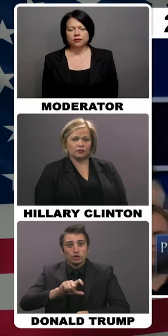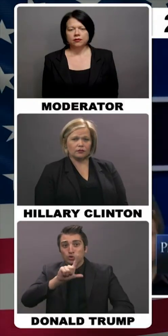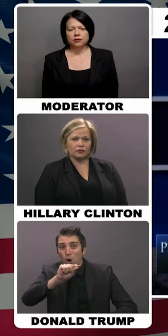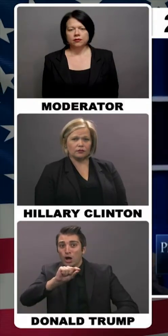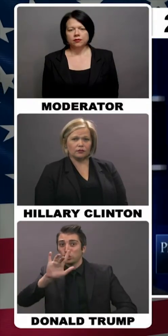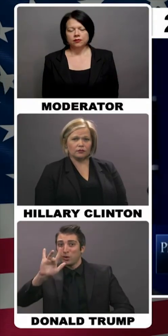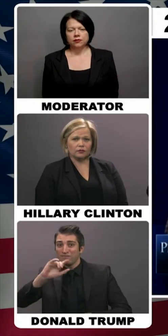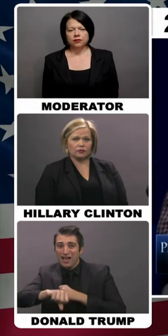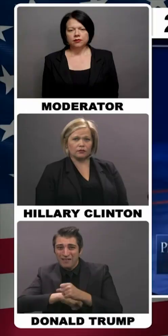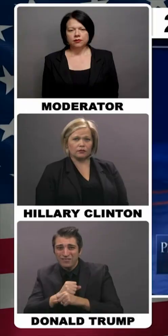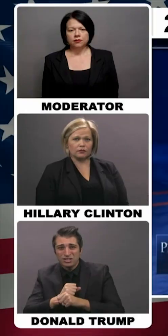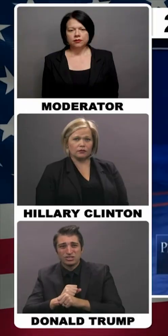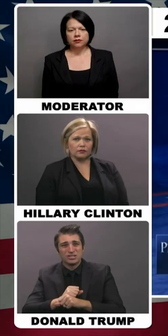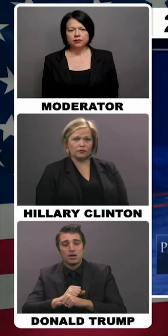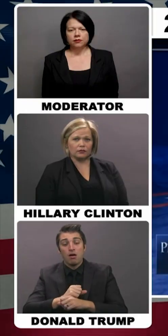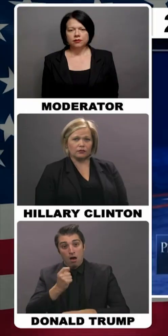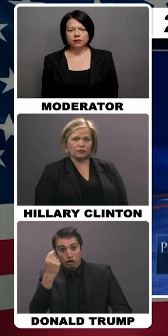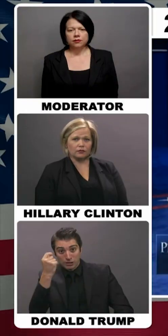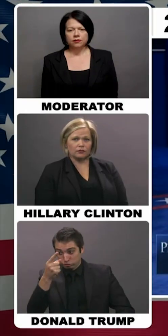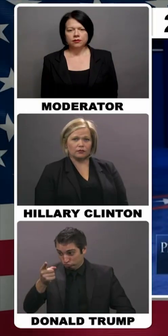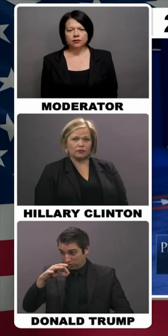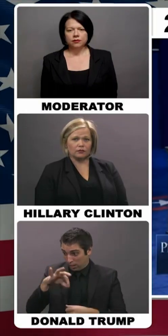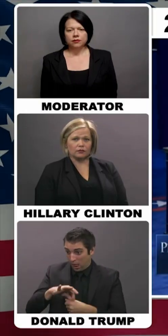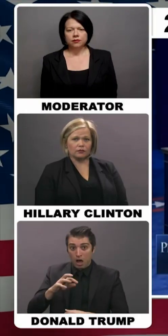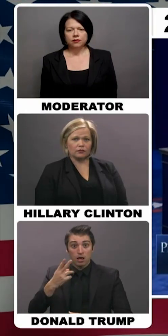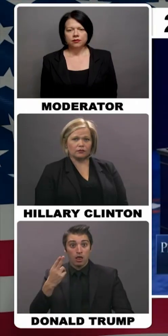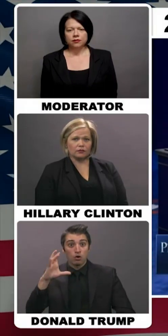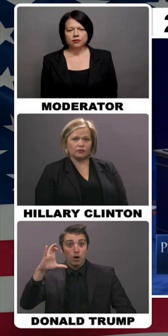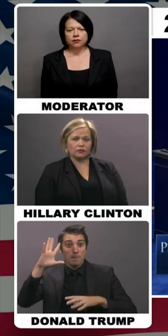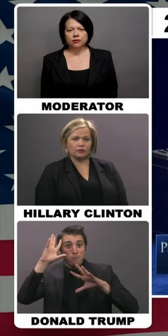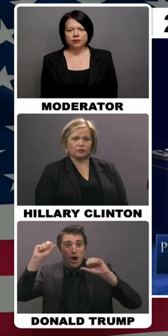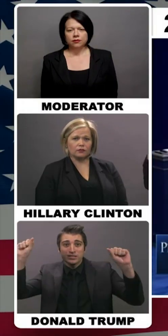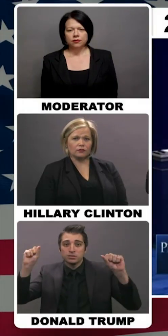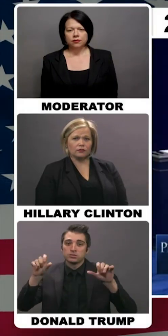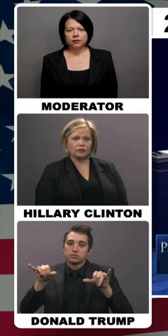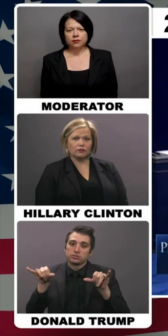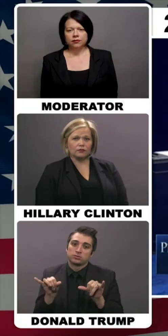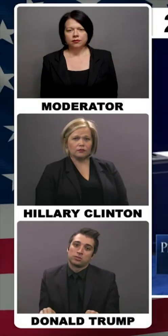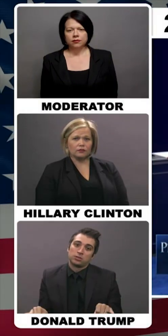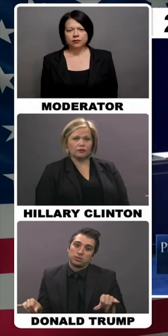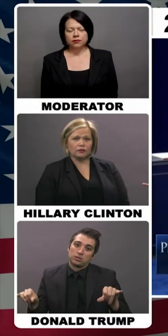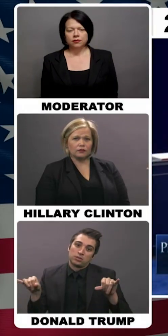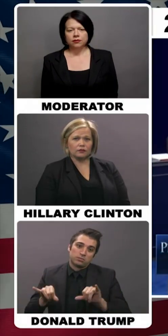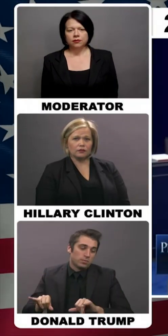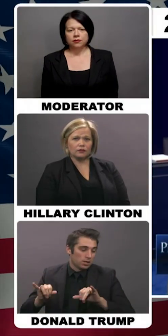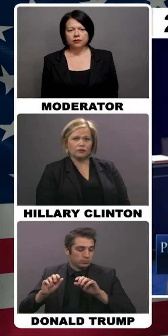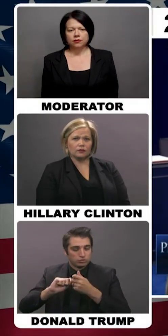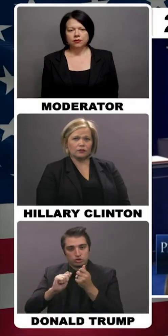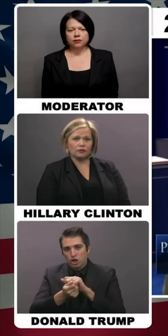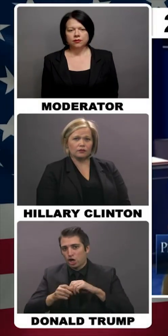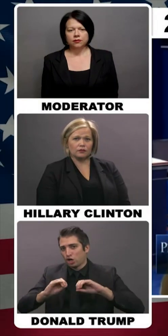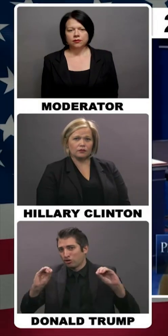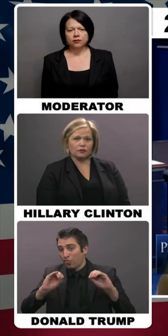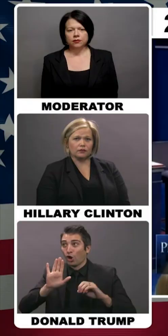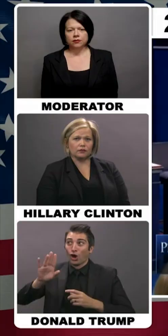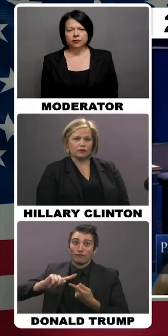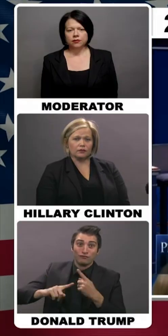of the United States, nothing's gonna happen. It's just gonna be talk and all her, her friends, the taxes we were talking about, and I would just get it by osmosis.